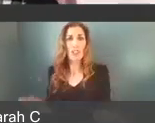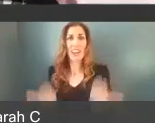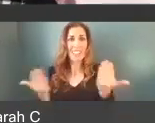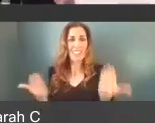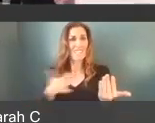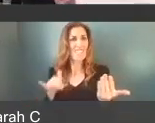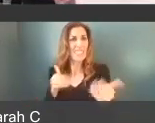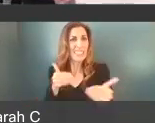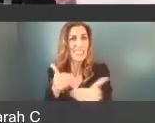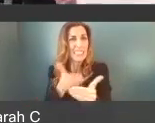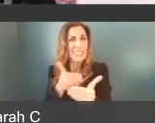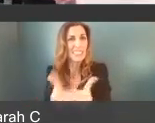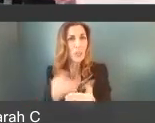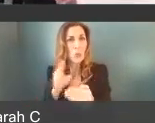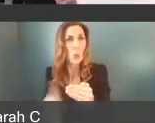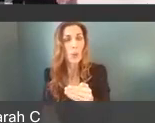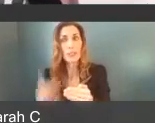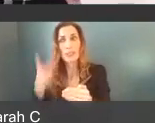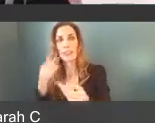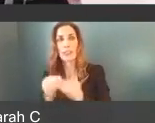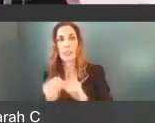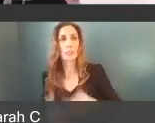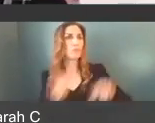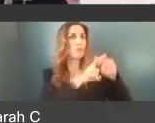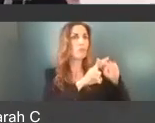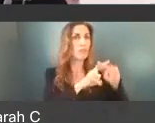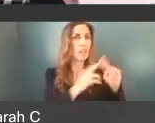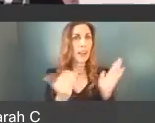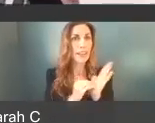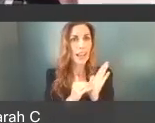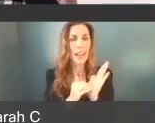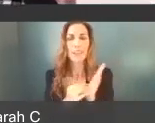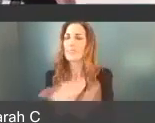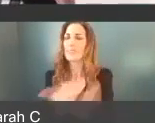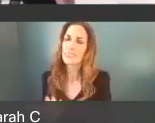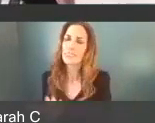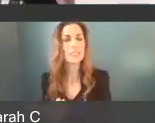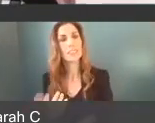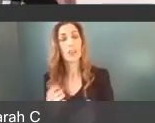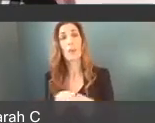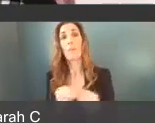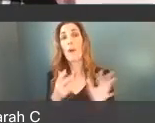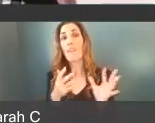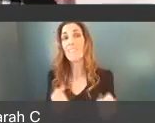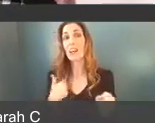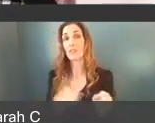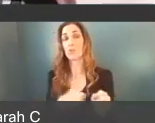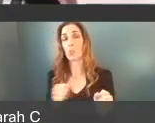we see our numbers spiking up again. So the more quickly that we can get shots into arms and make